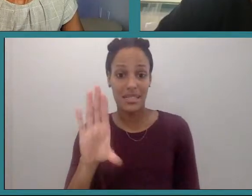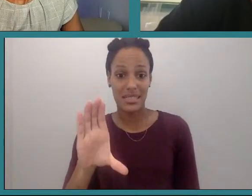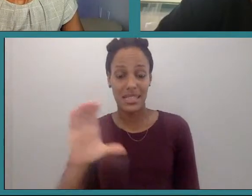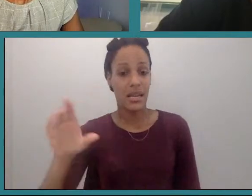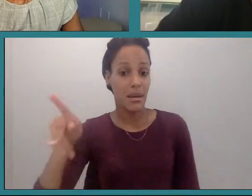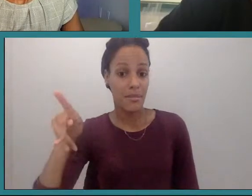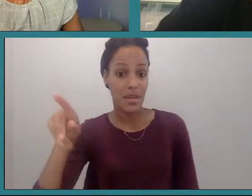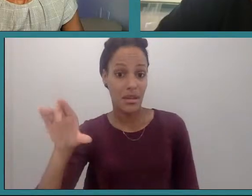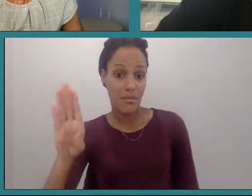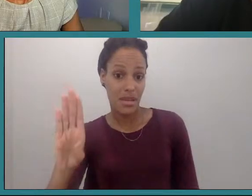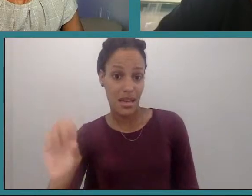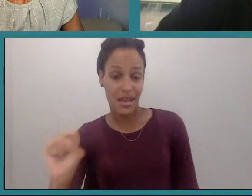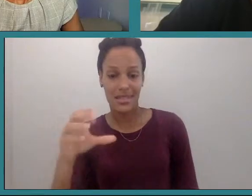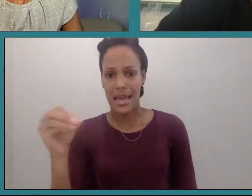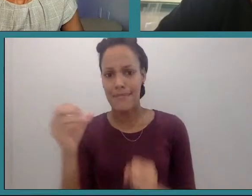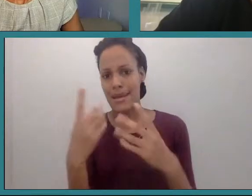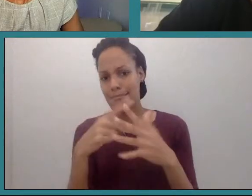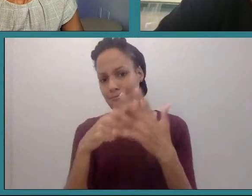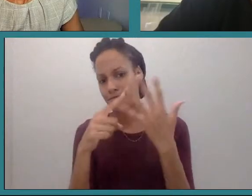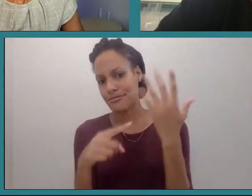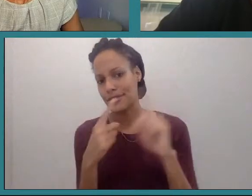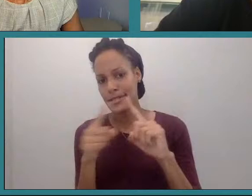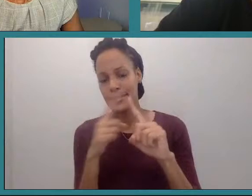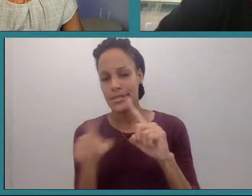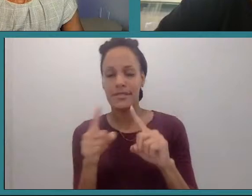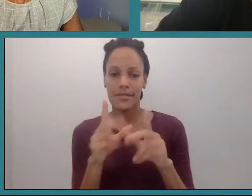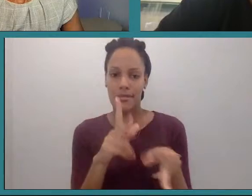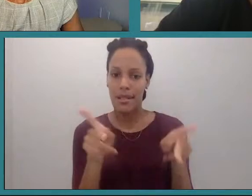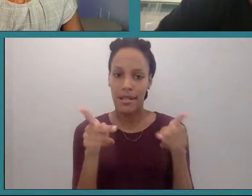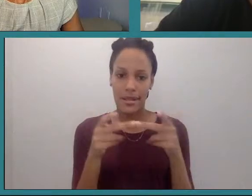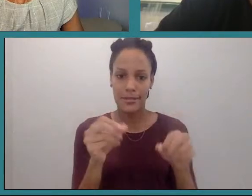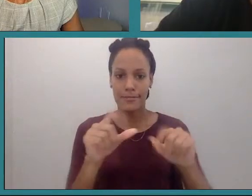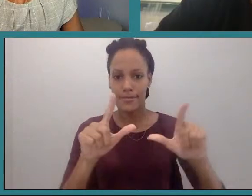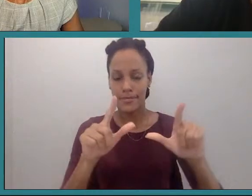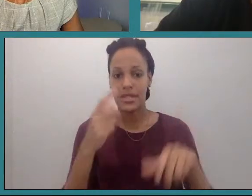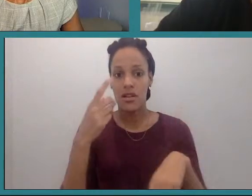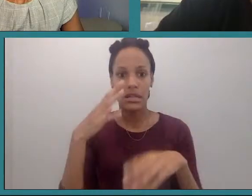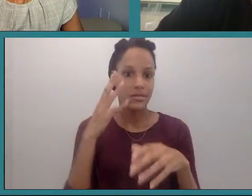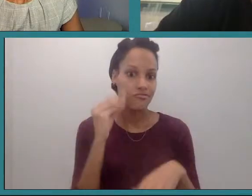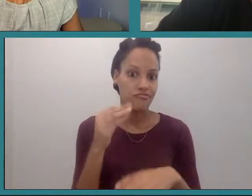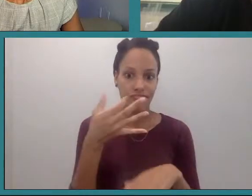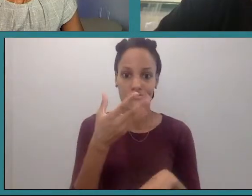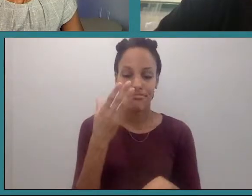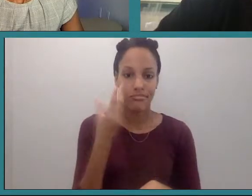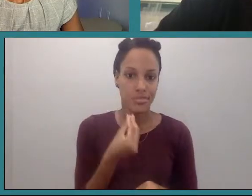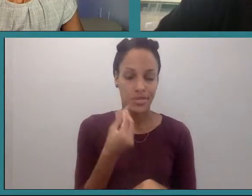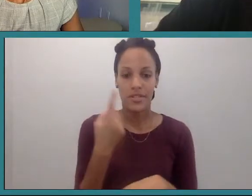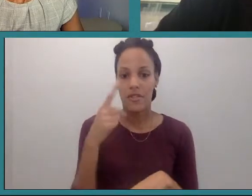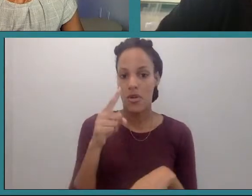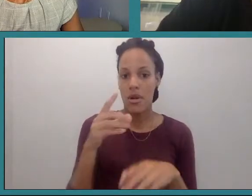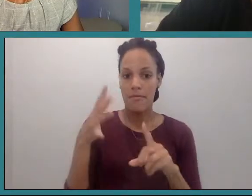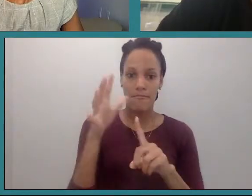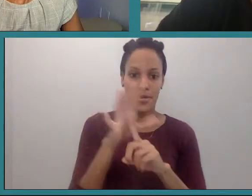documentaries as an expert on popular culture. politics and social justice. Sheena is the